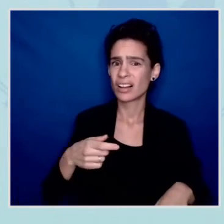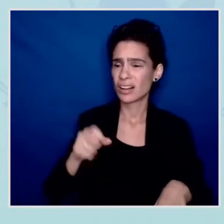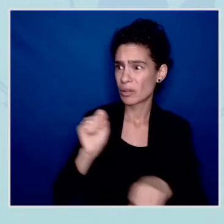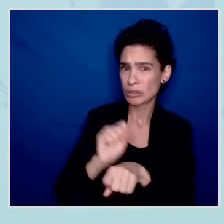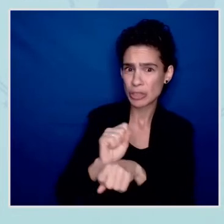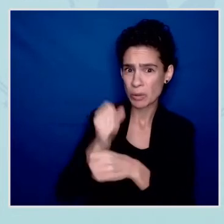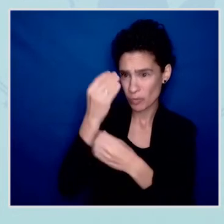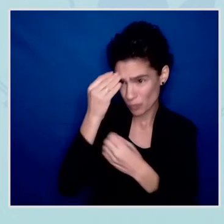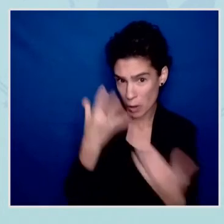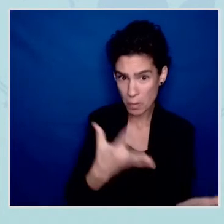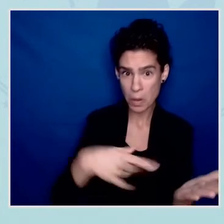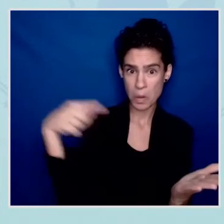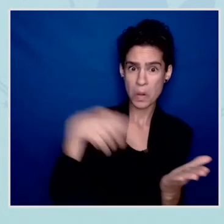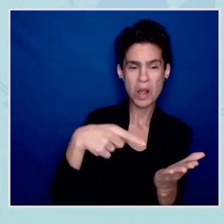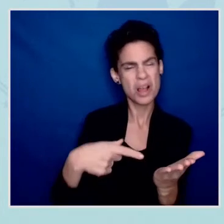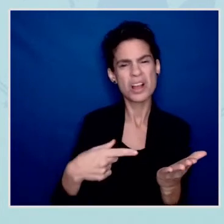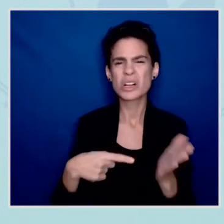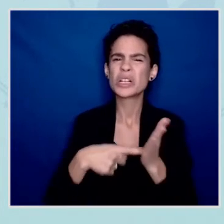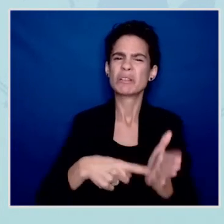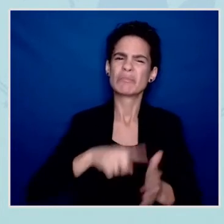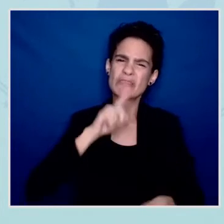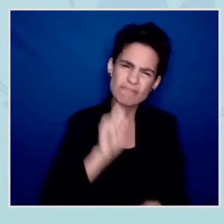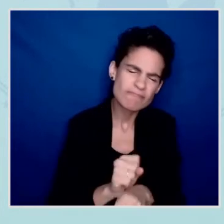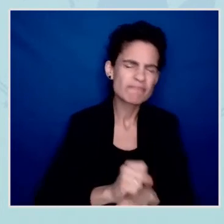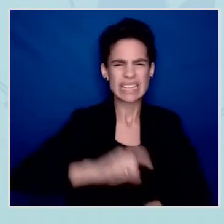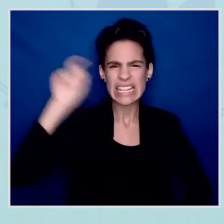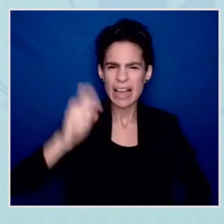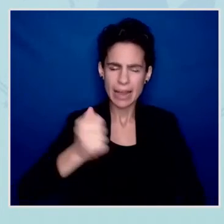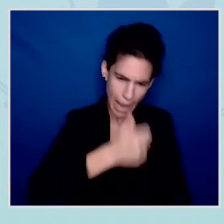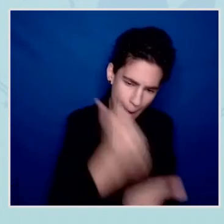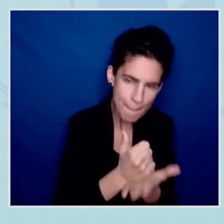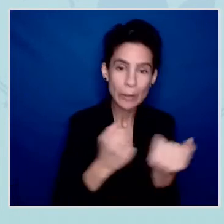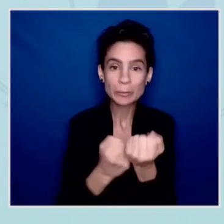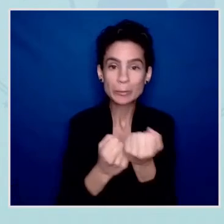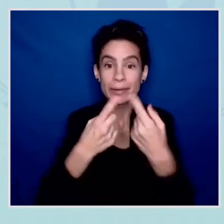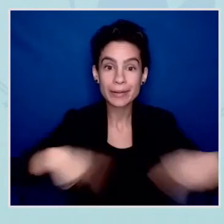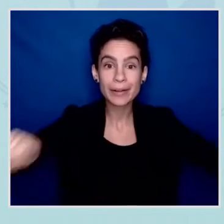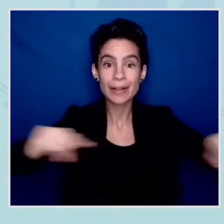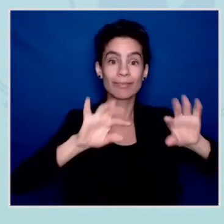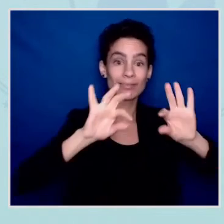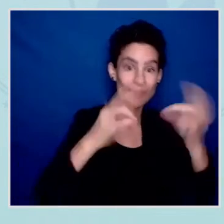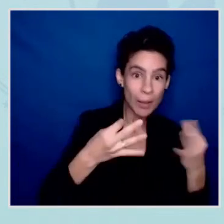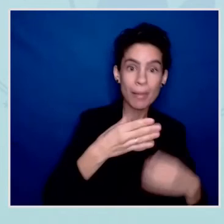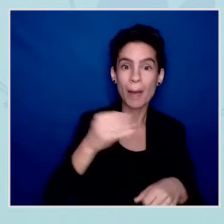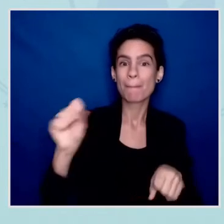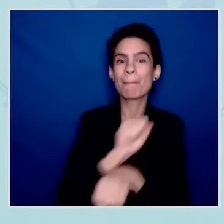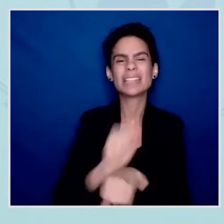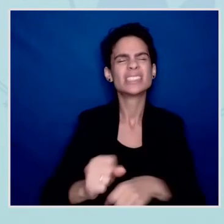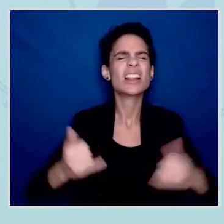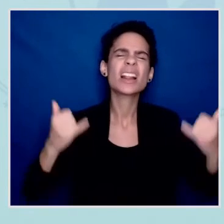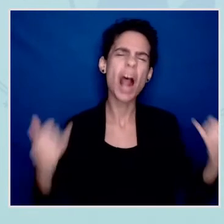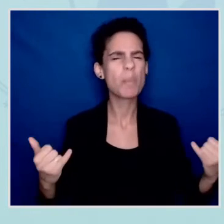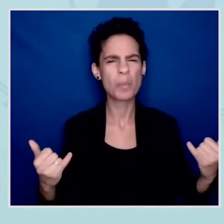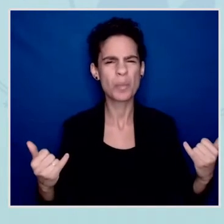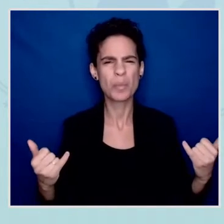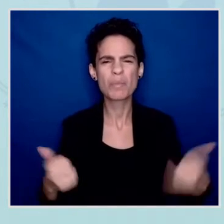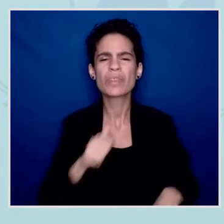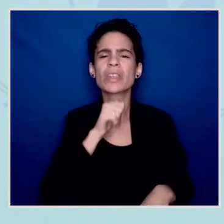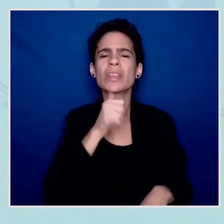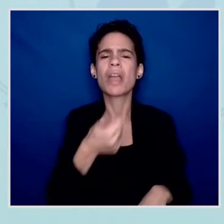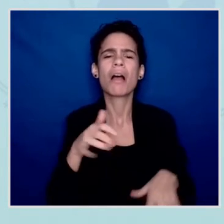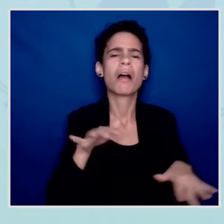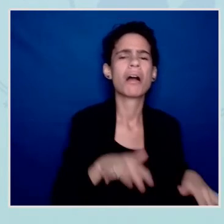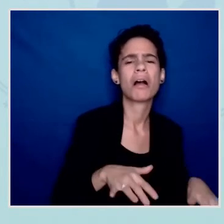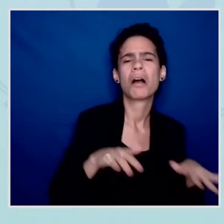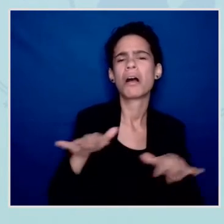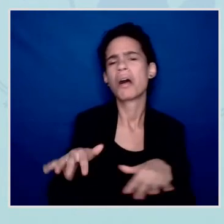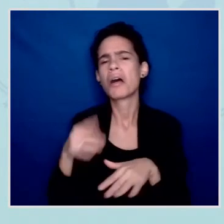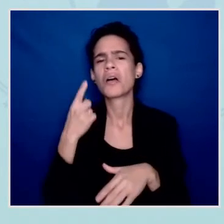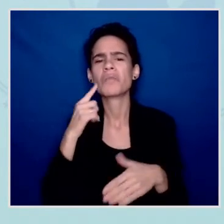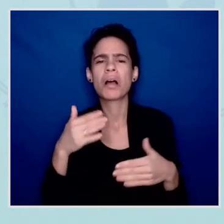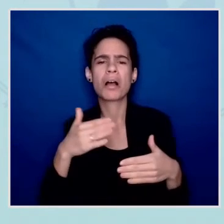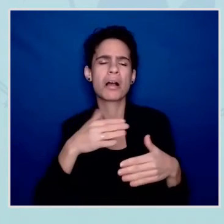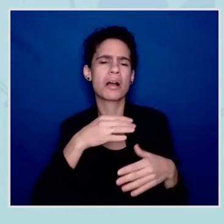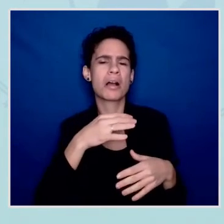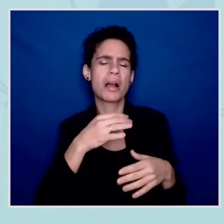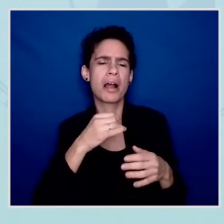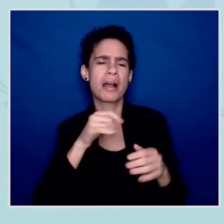SLEEP, WORRIED, WILL THEY HAVE